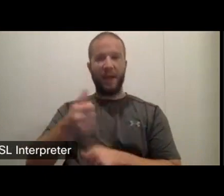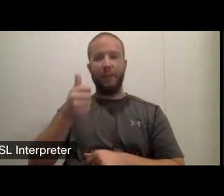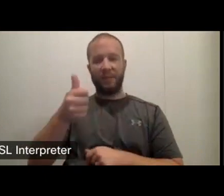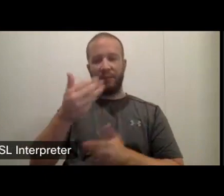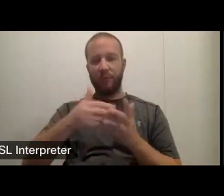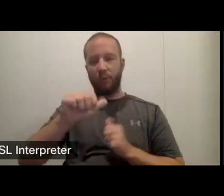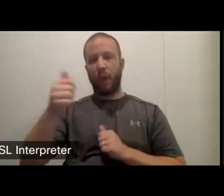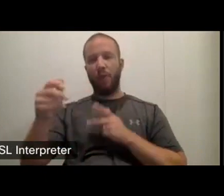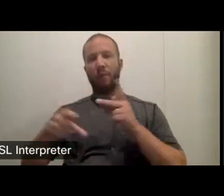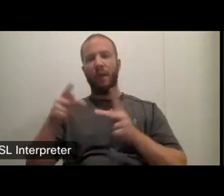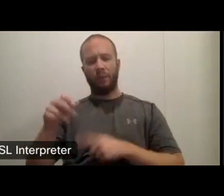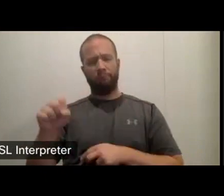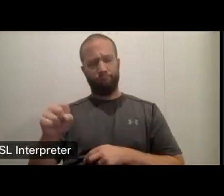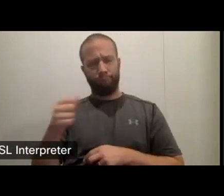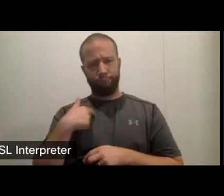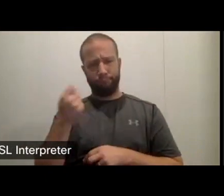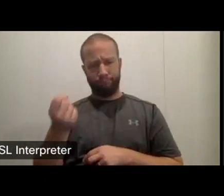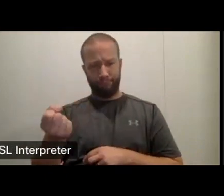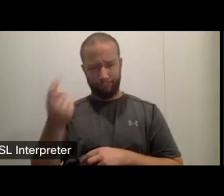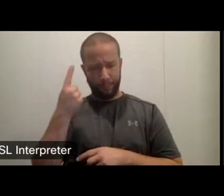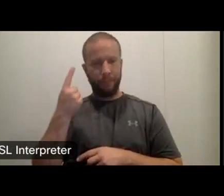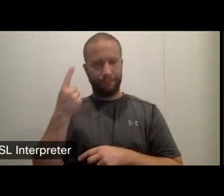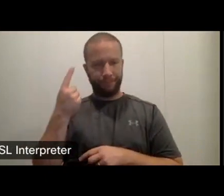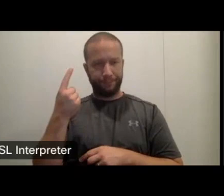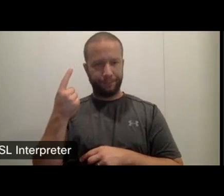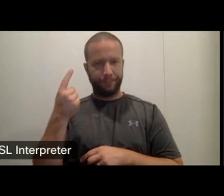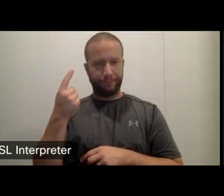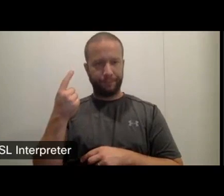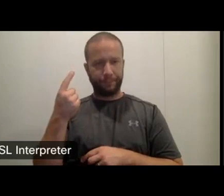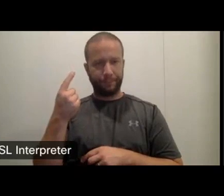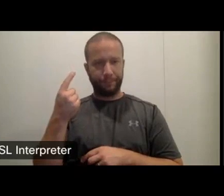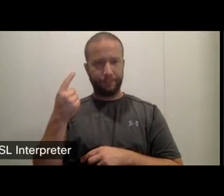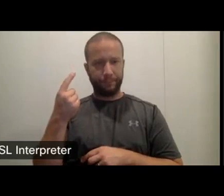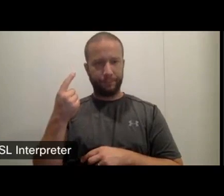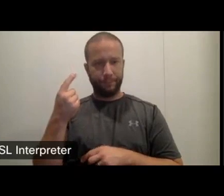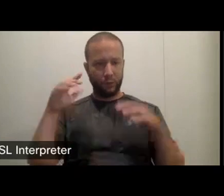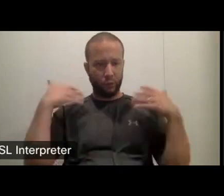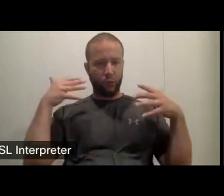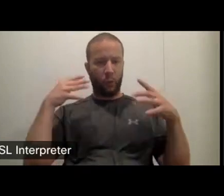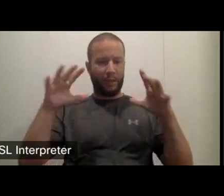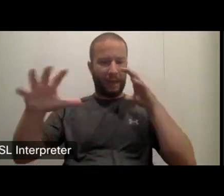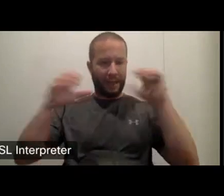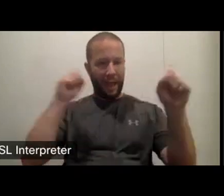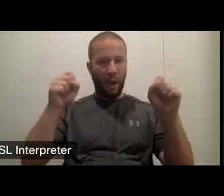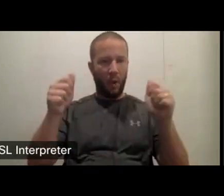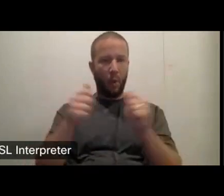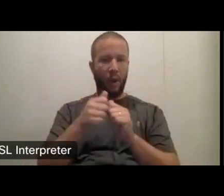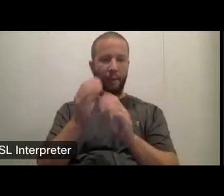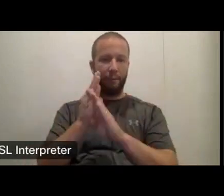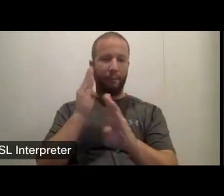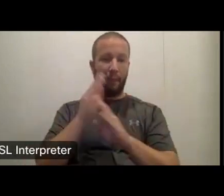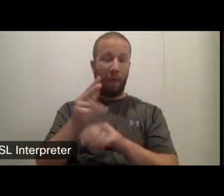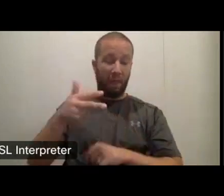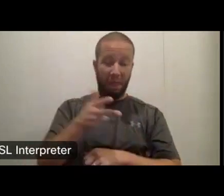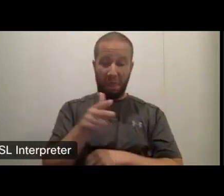members of the community is um some of the loud um noises that made by by the vehicles as well as